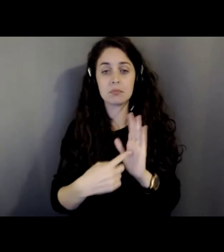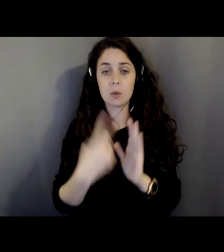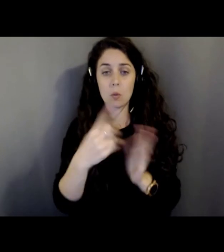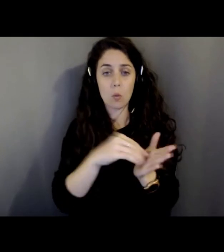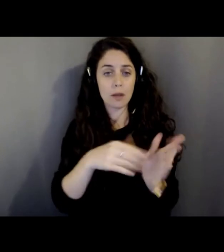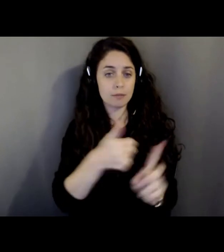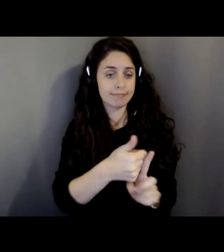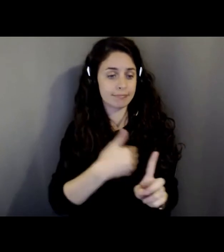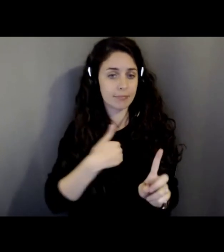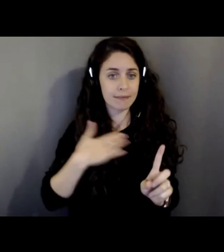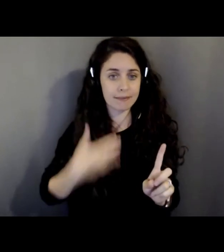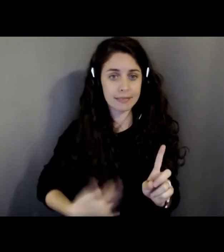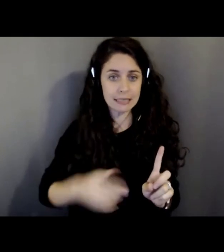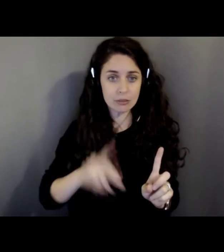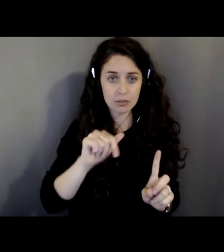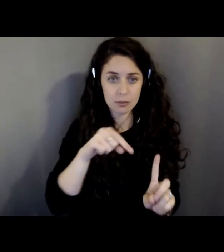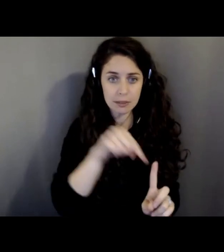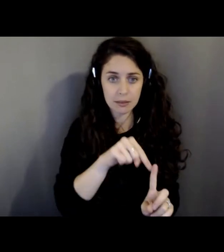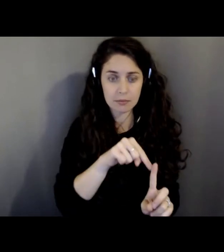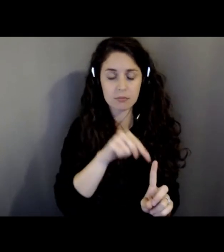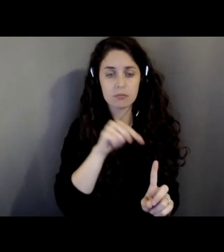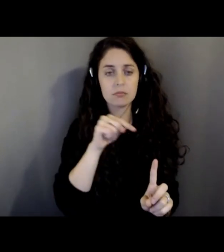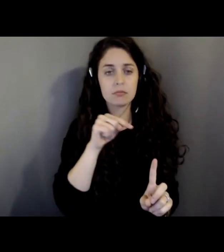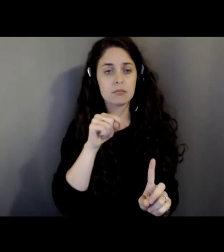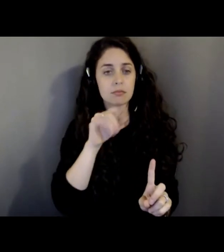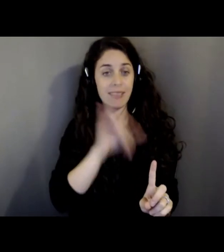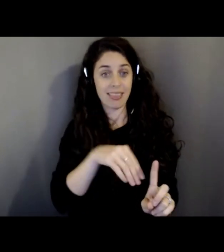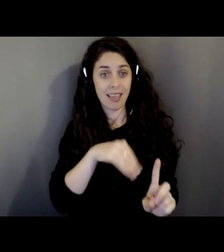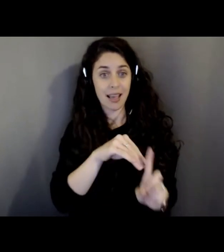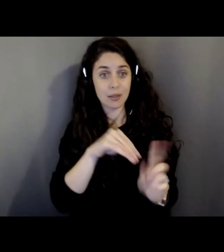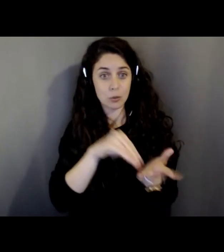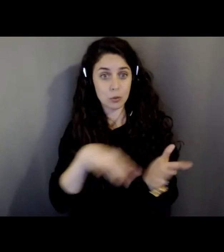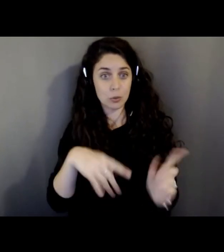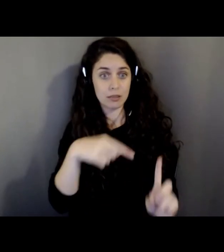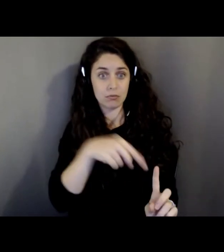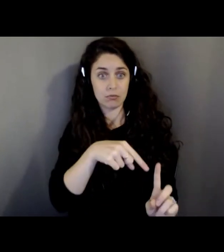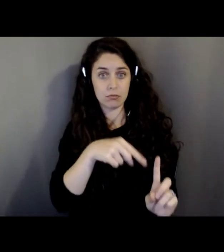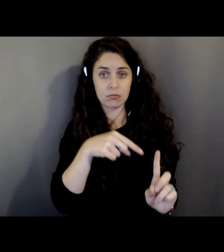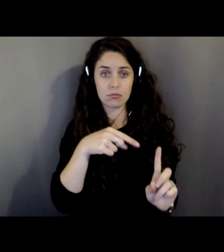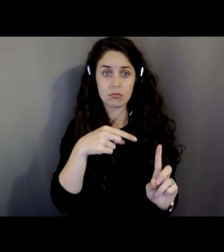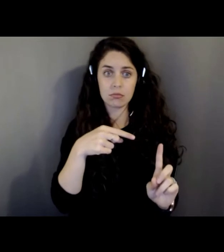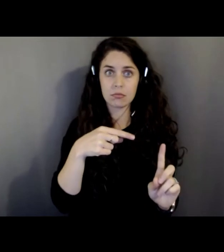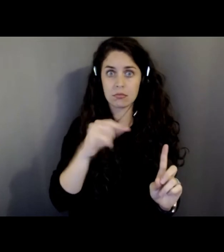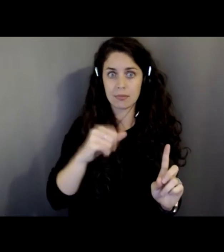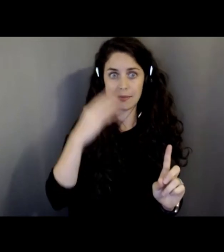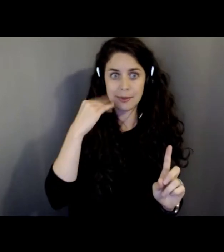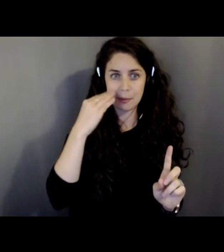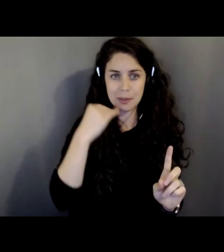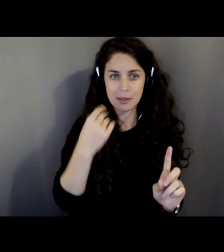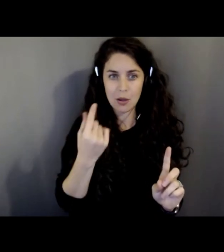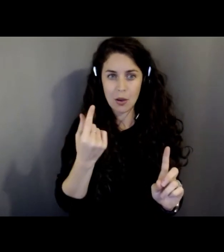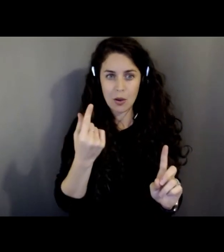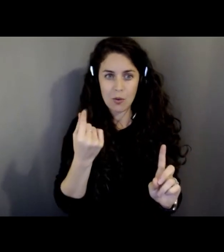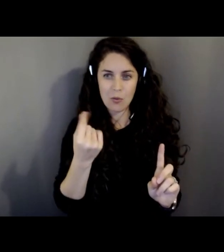for example, and that student is getting to experience what it's like on a motorized scooter,